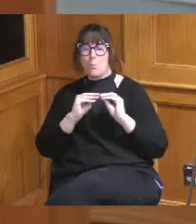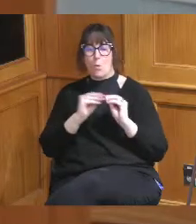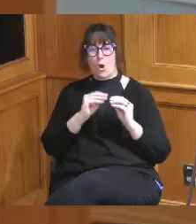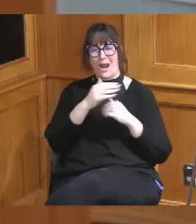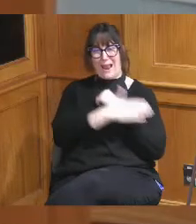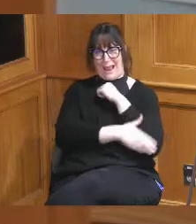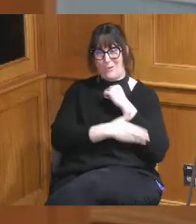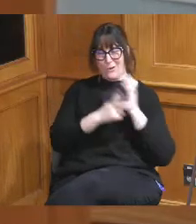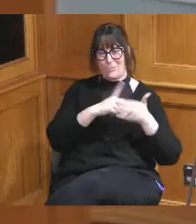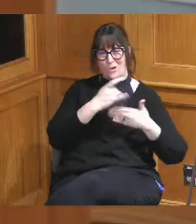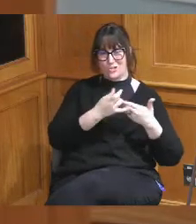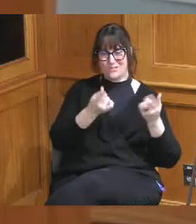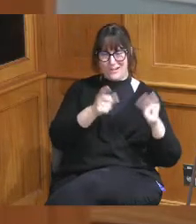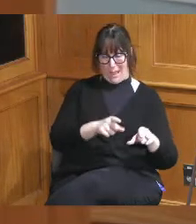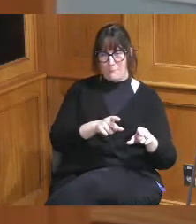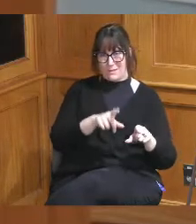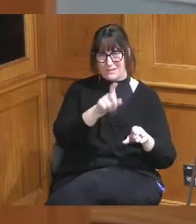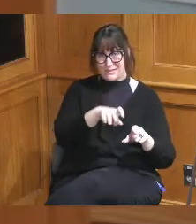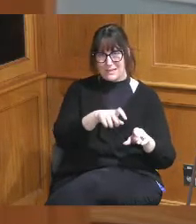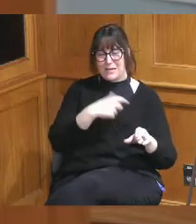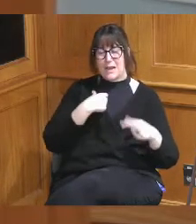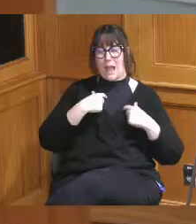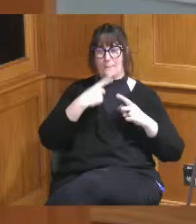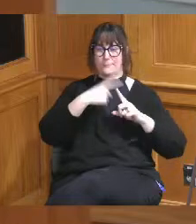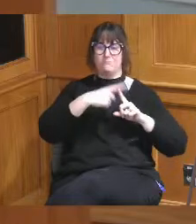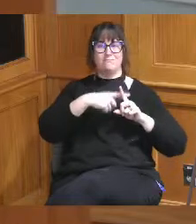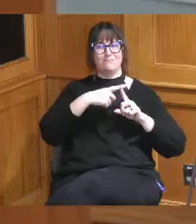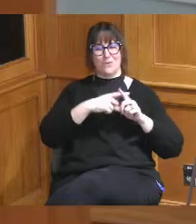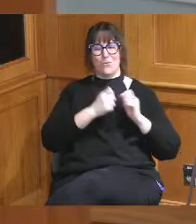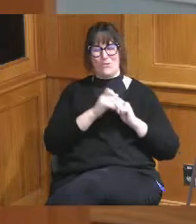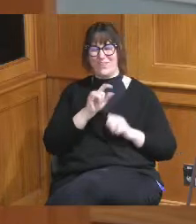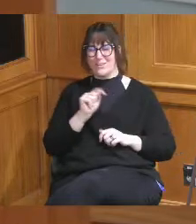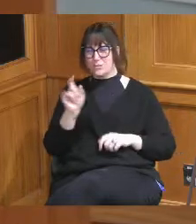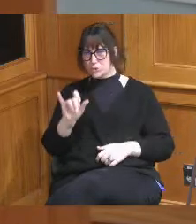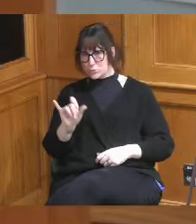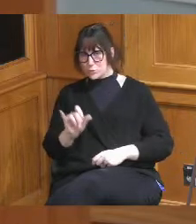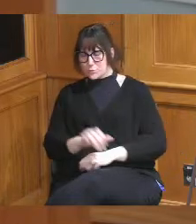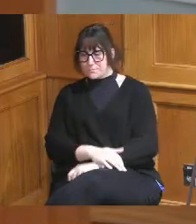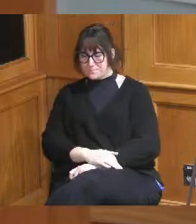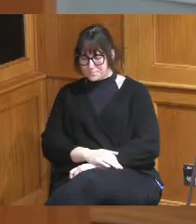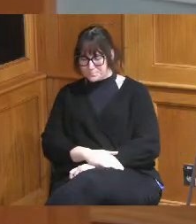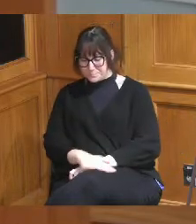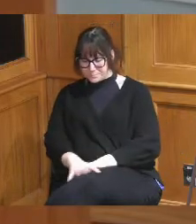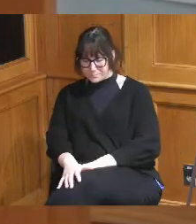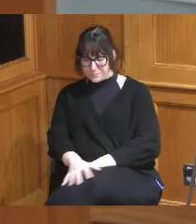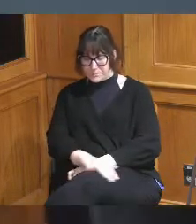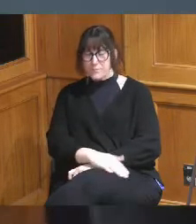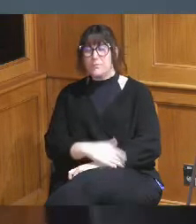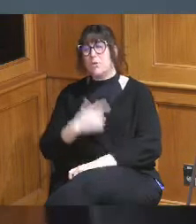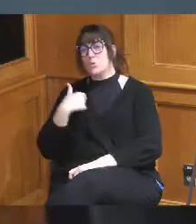we those are I'm optimistic about those right now as well and we all know time is of the essence as